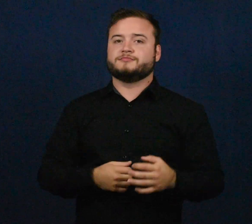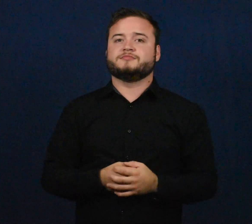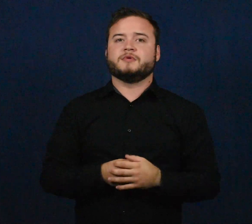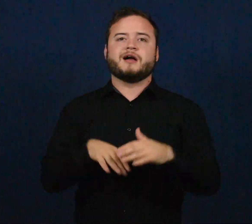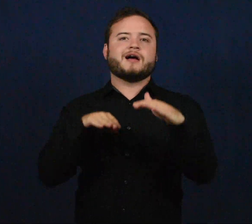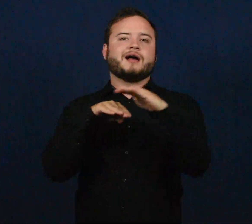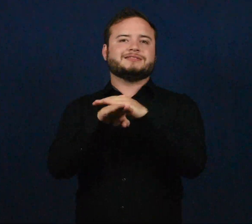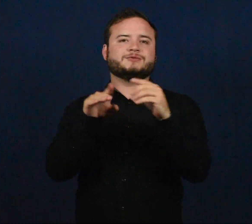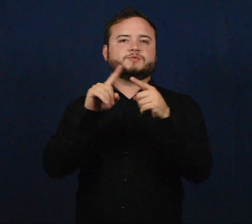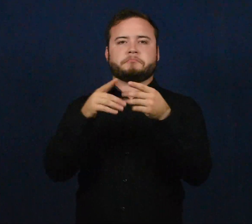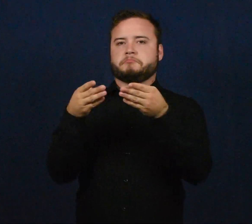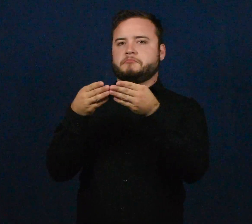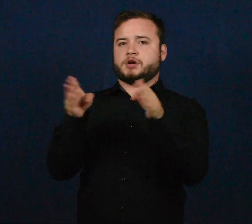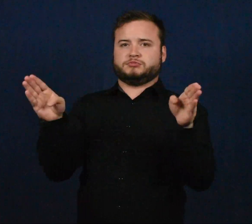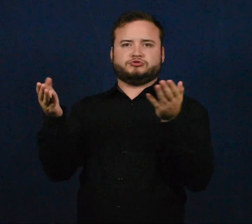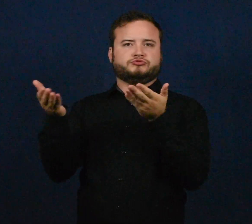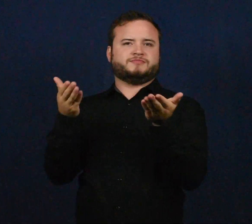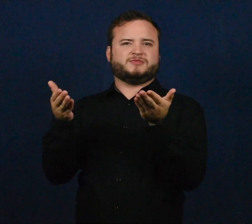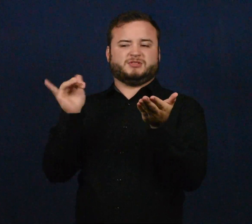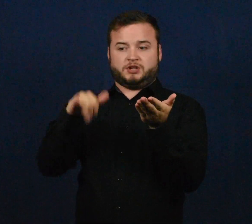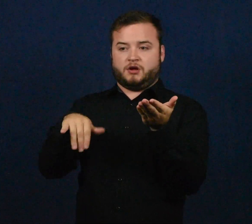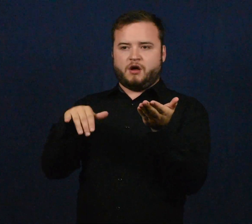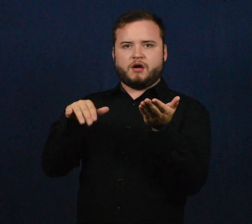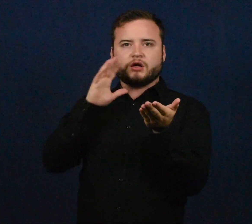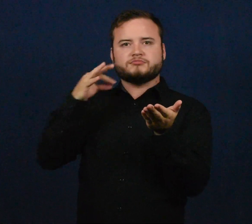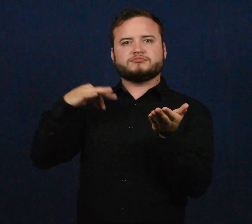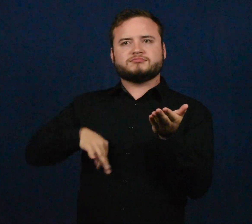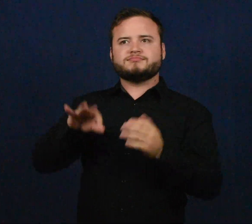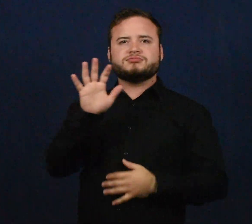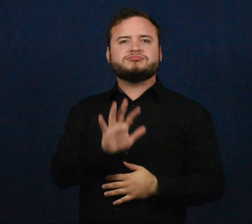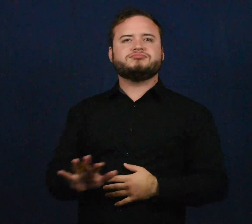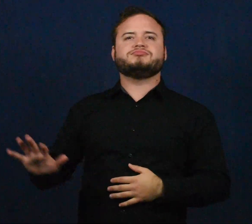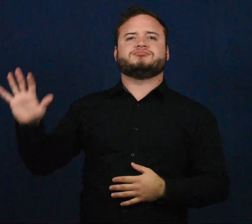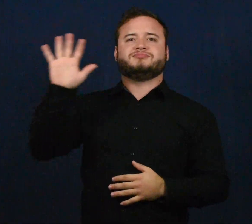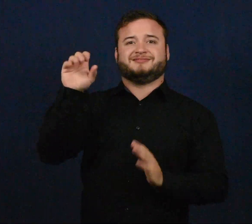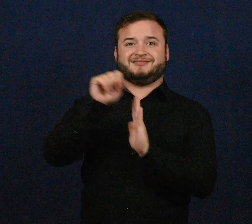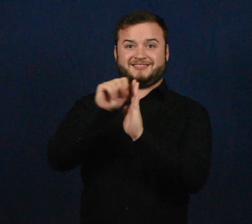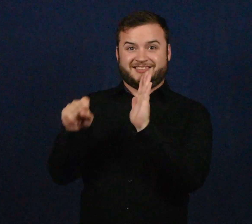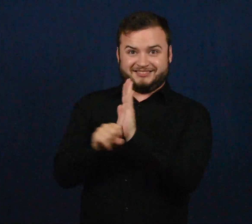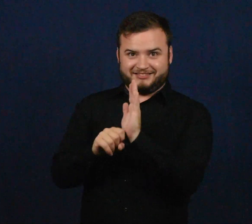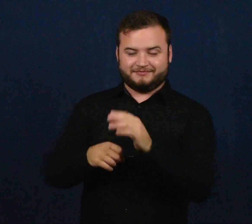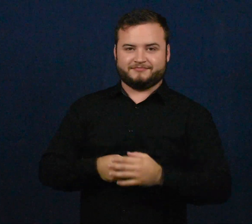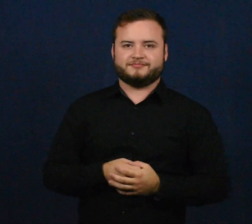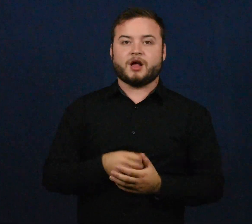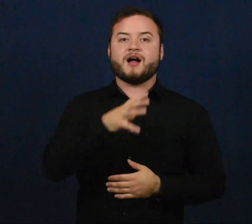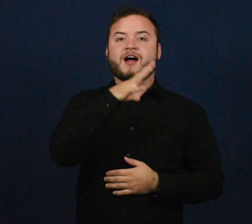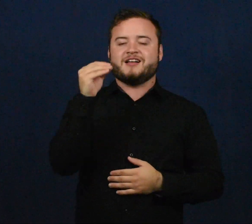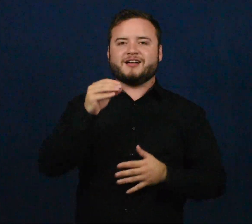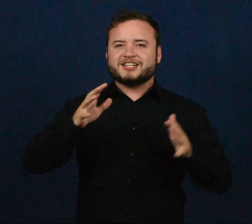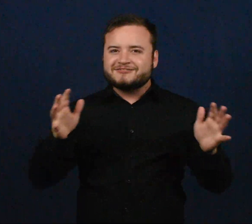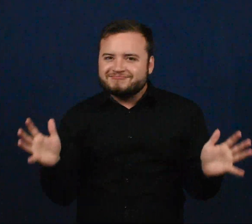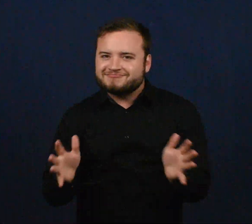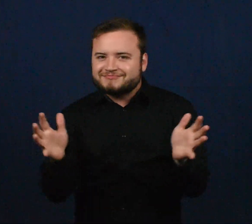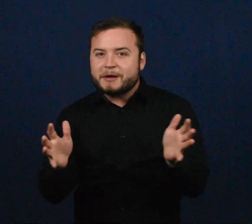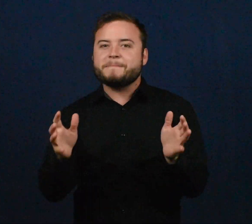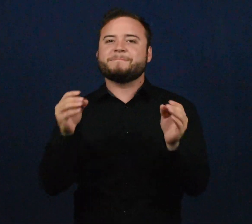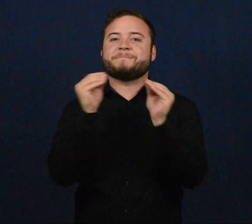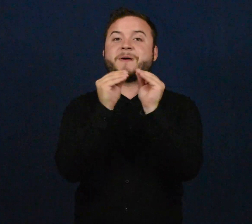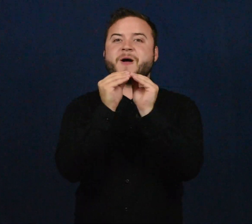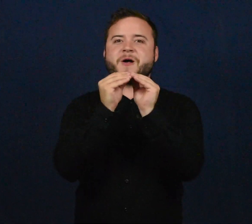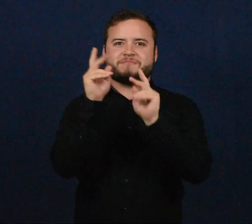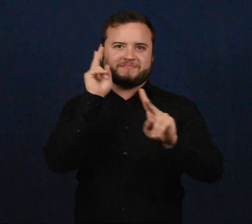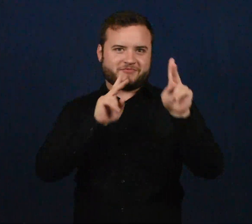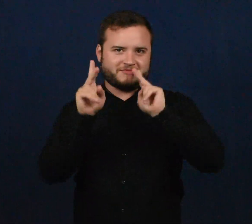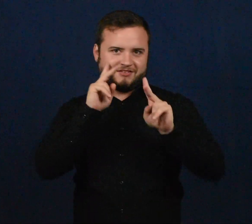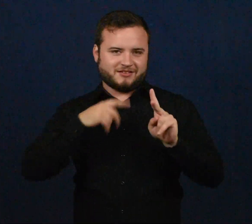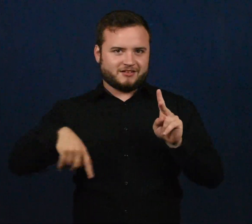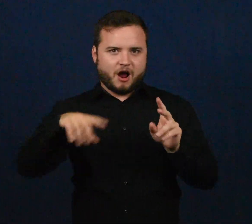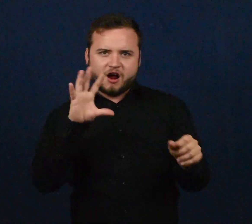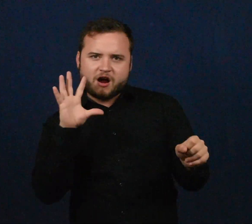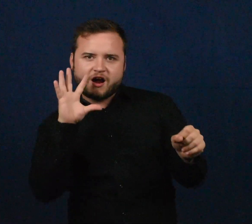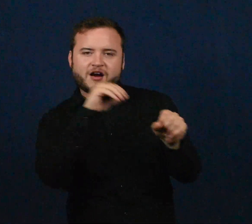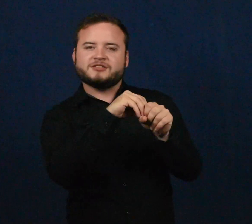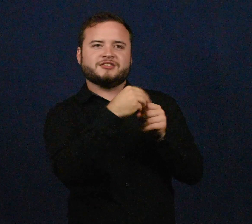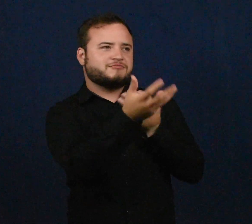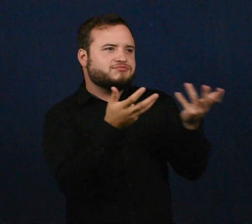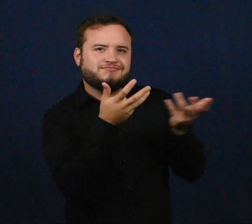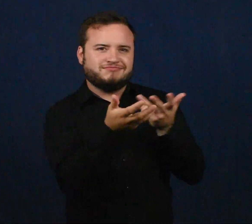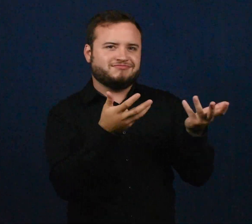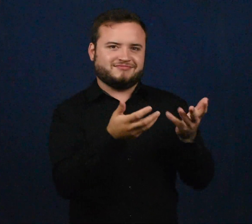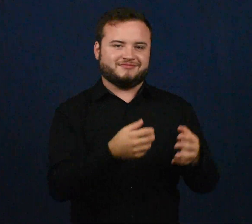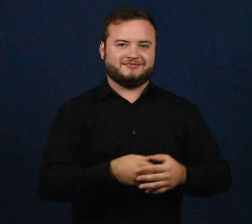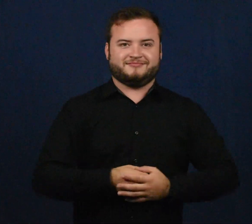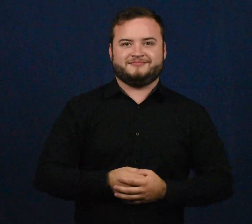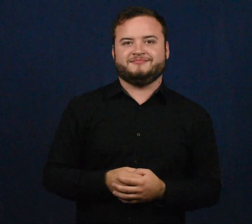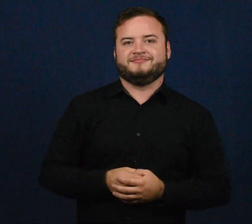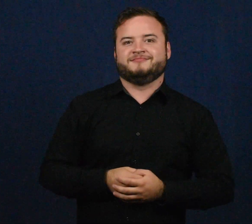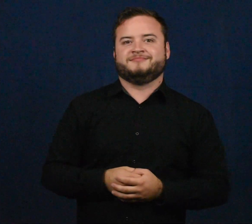access to public service that benefit the whole state, and encourage civic engagement.